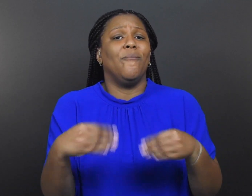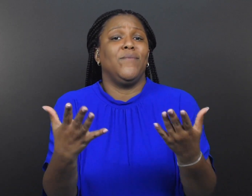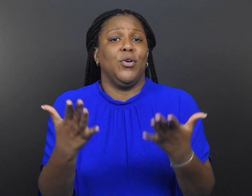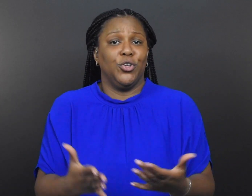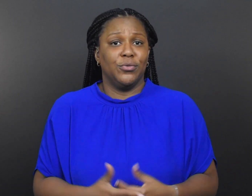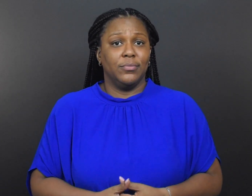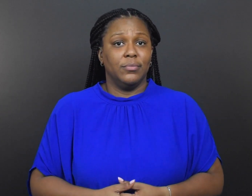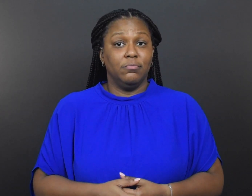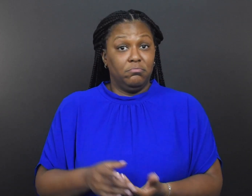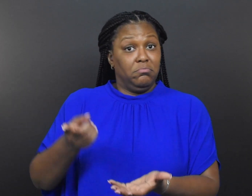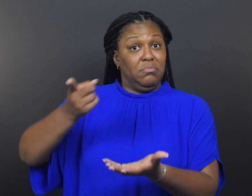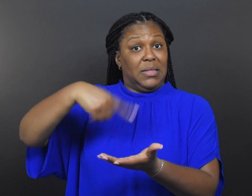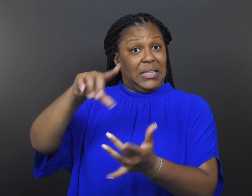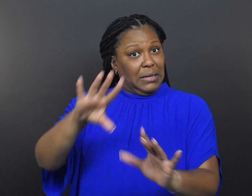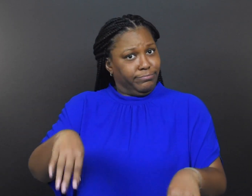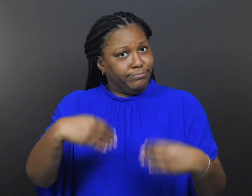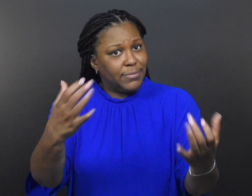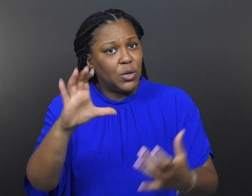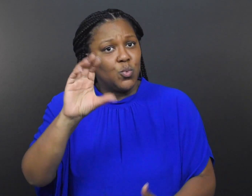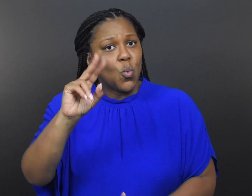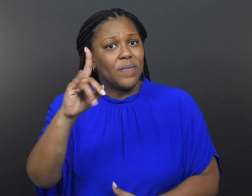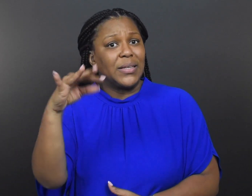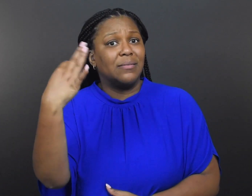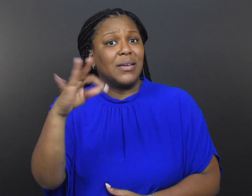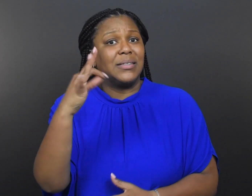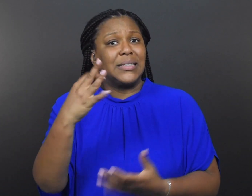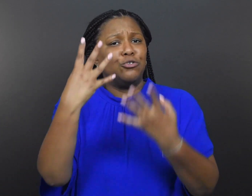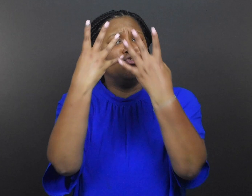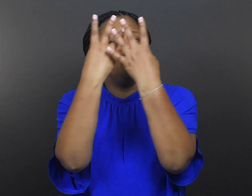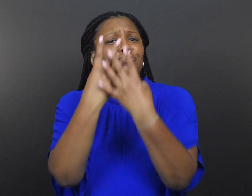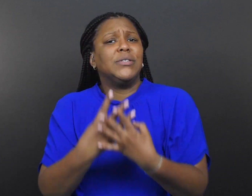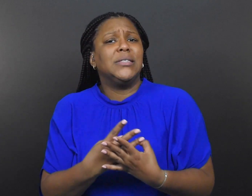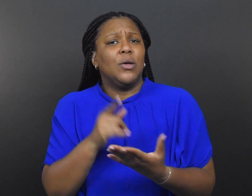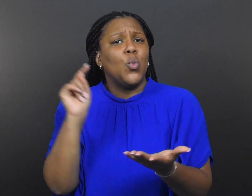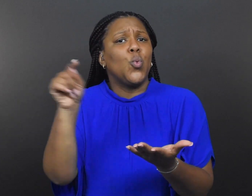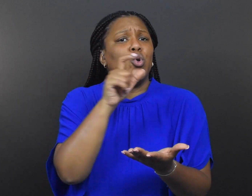they supplied COVID-19 screening for those admitted into the program.